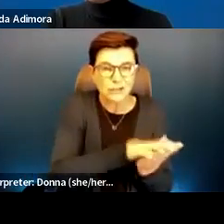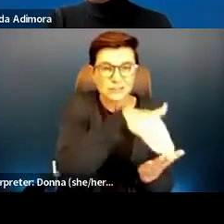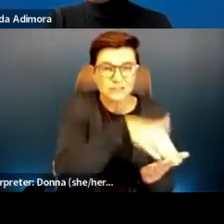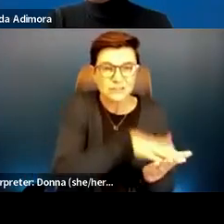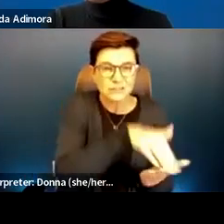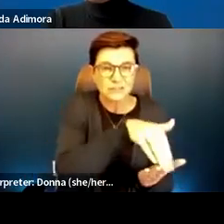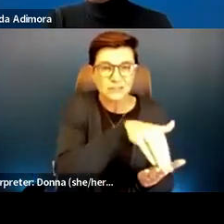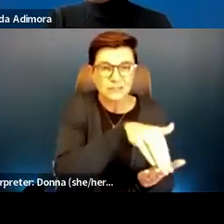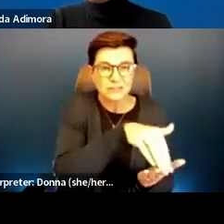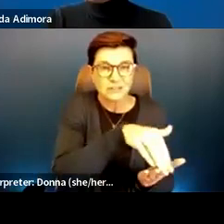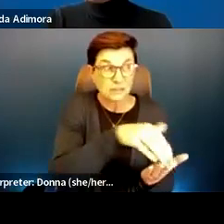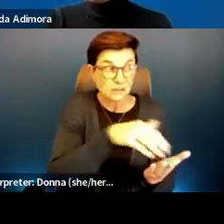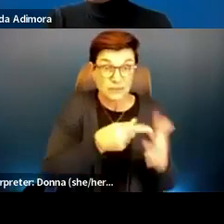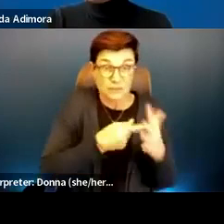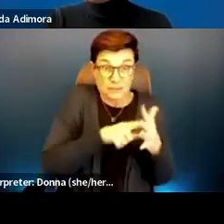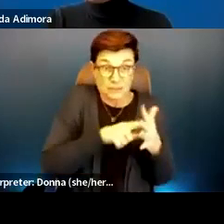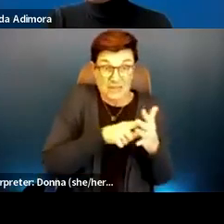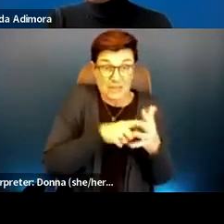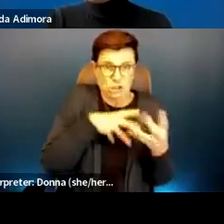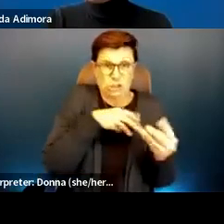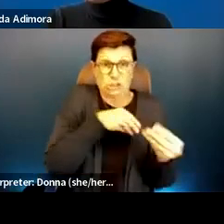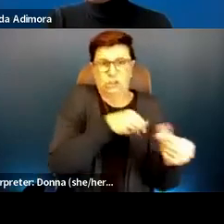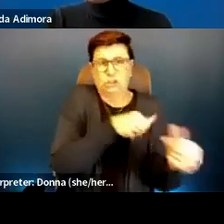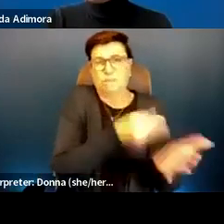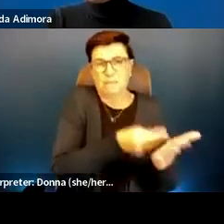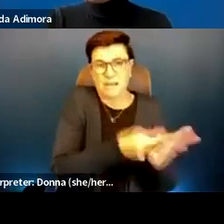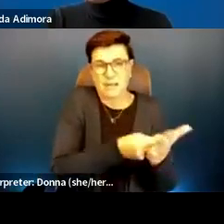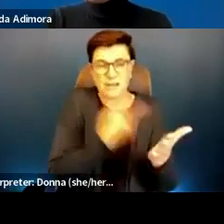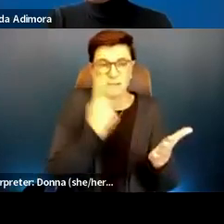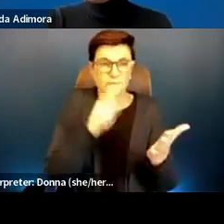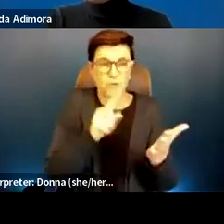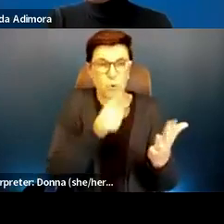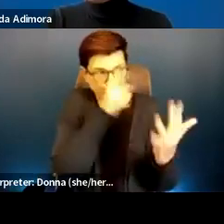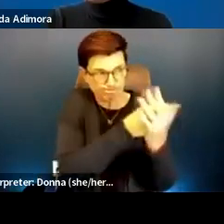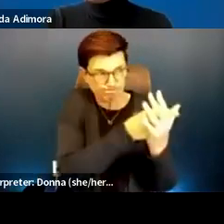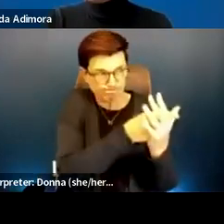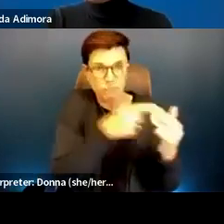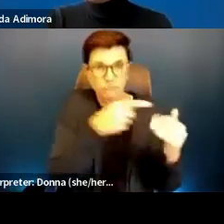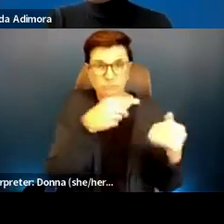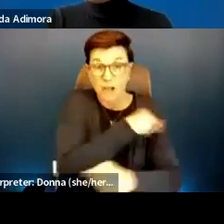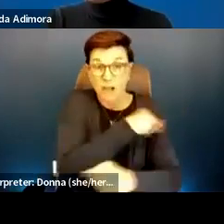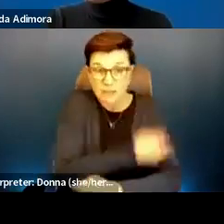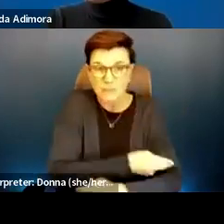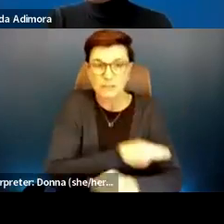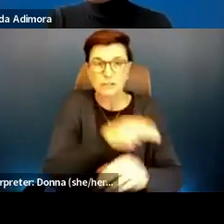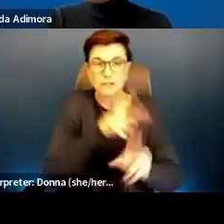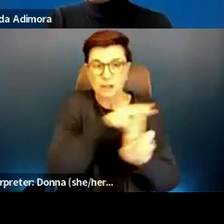to transform how a hospital, say, is doing its EHRs. That doesn't go on year after year after year.